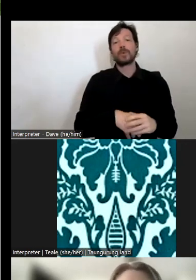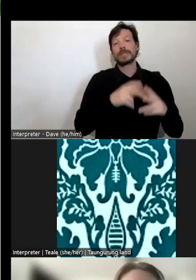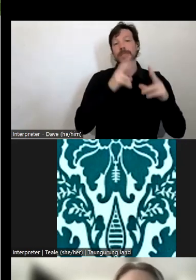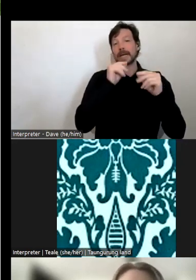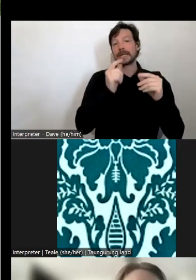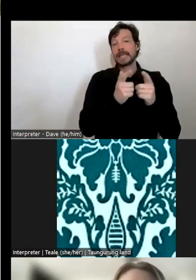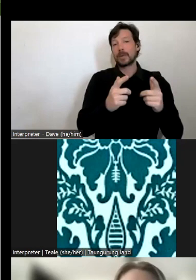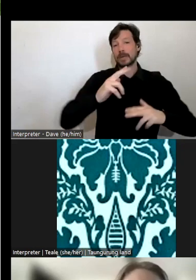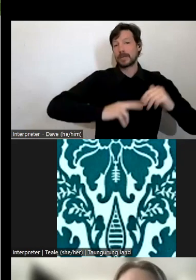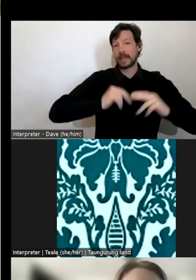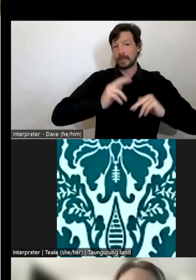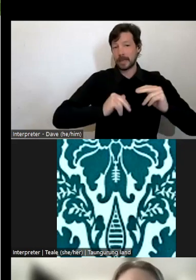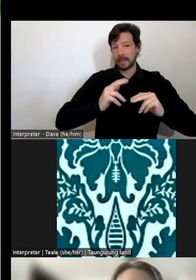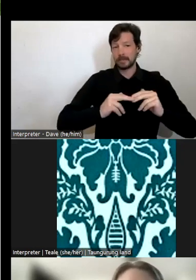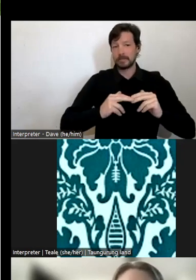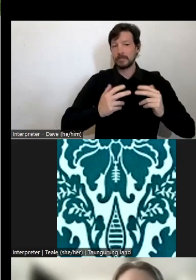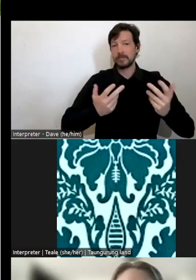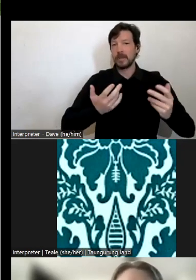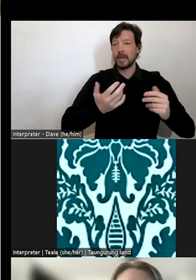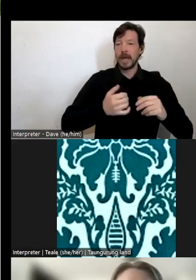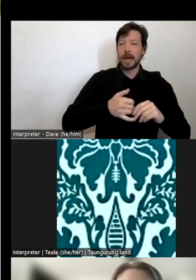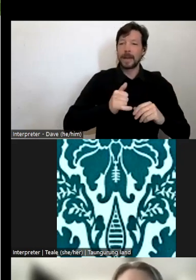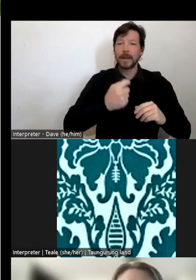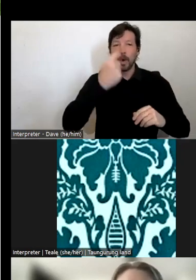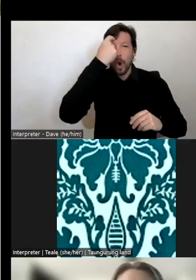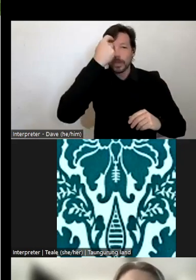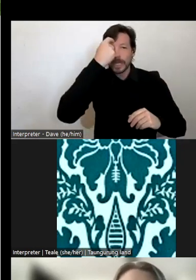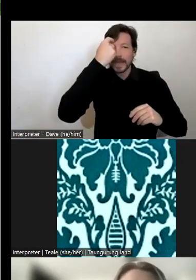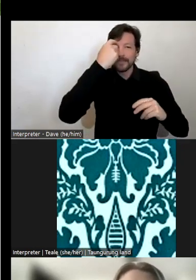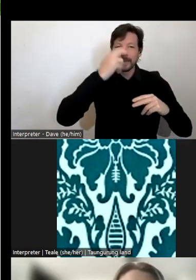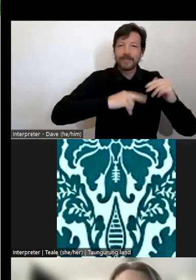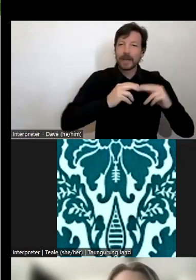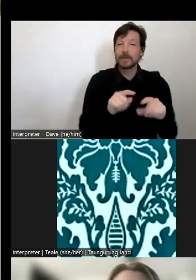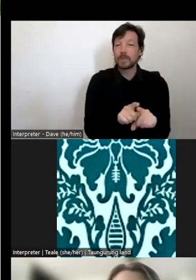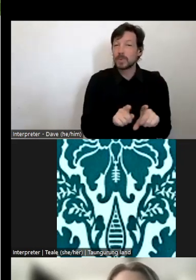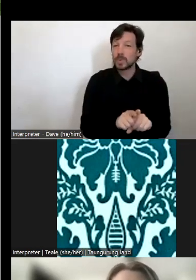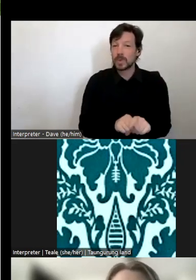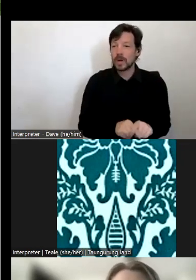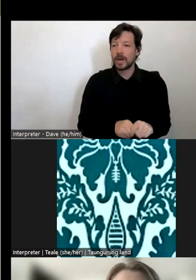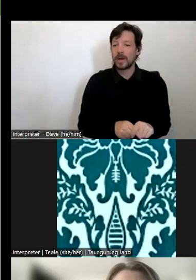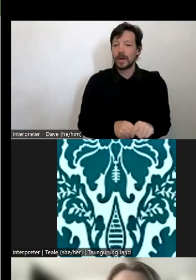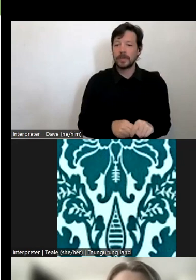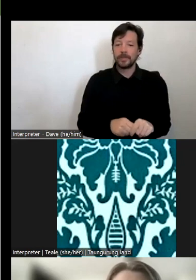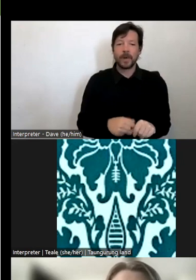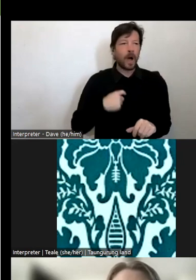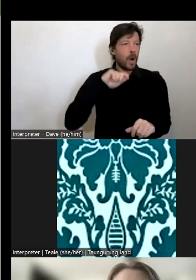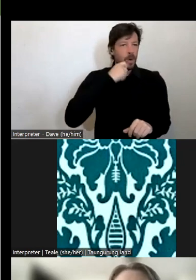and potentially cognitive and other development. And I'd be certainly interested to get feedback from you